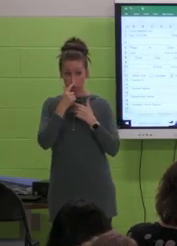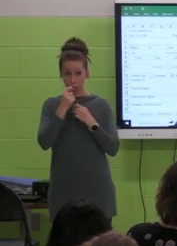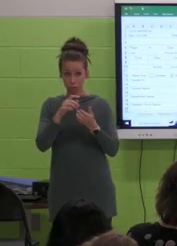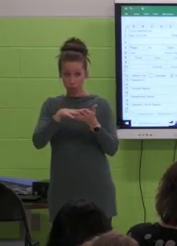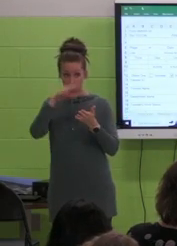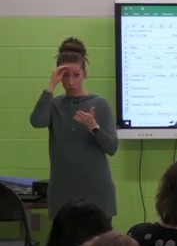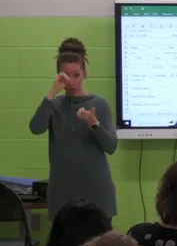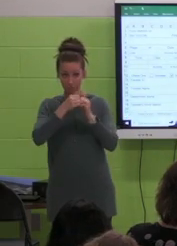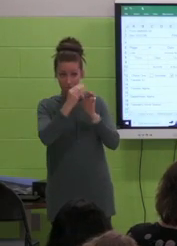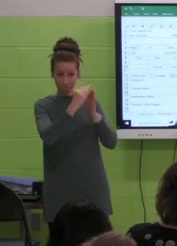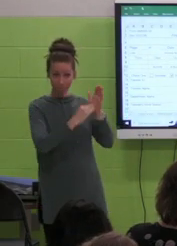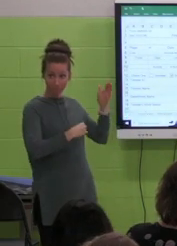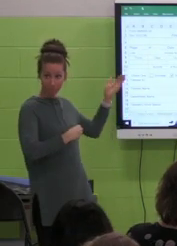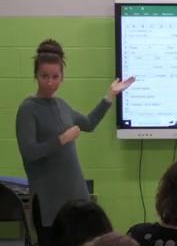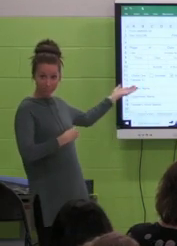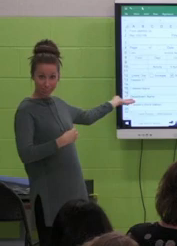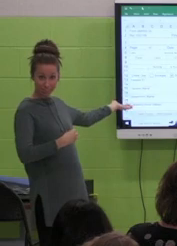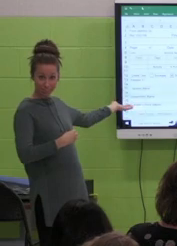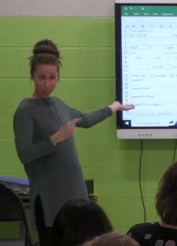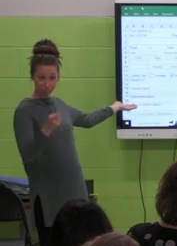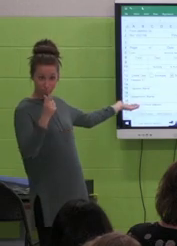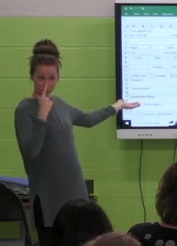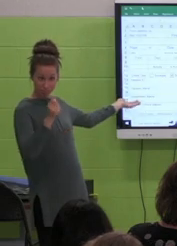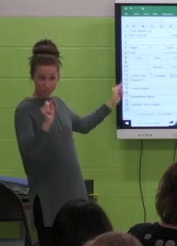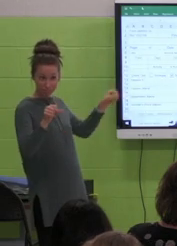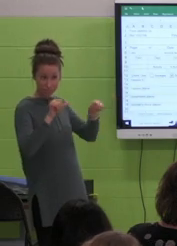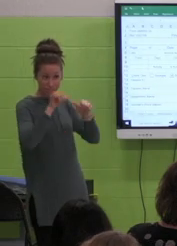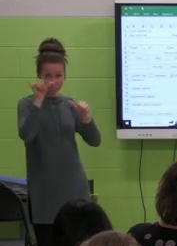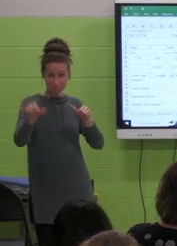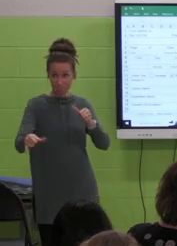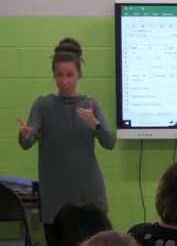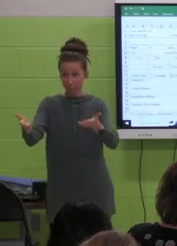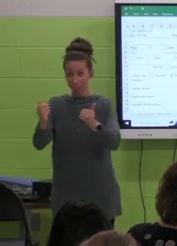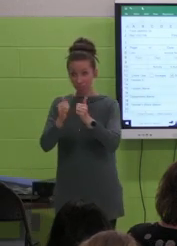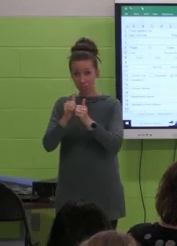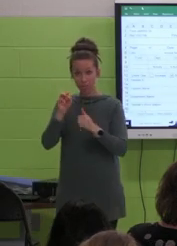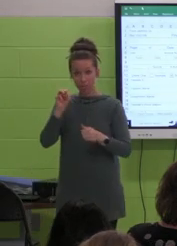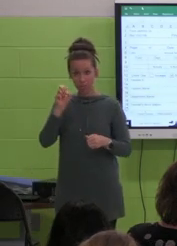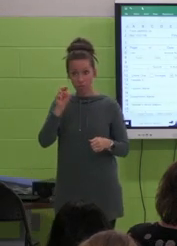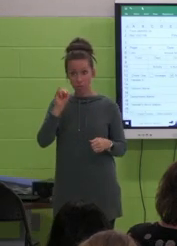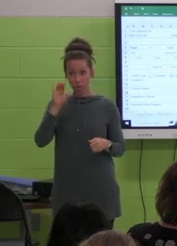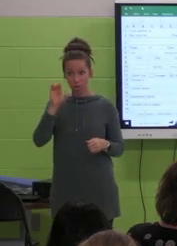to fill that out because if you are you're welcome to stay with Monica yes okay Monica